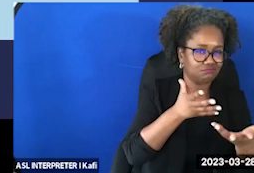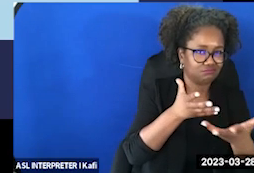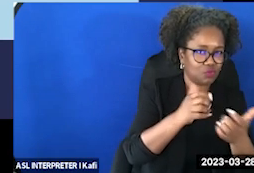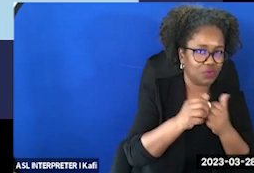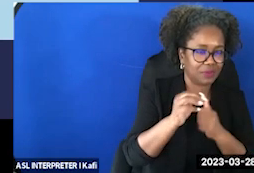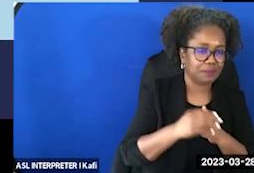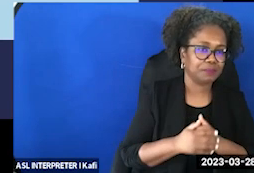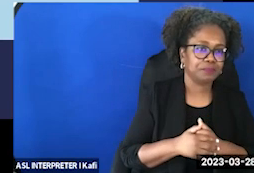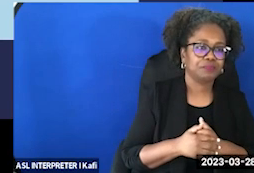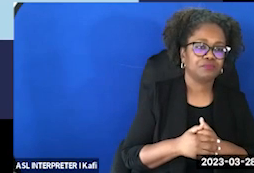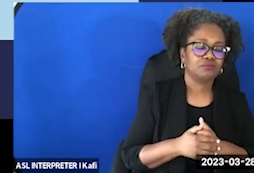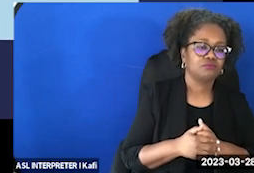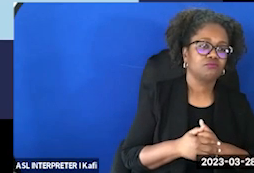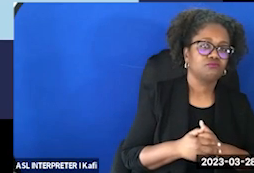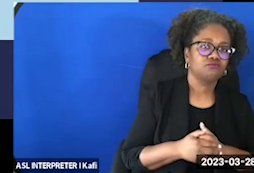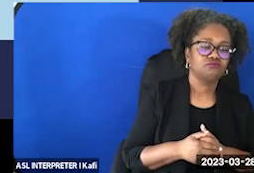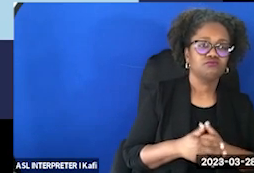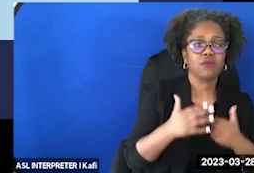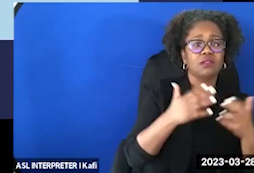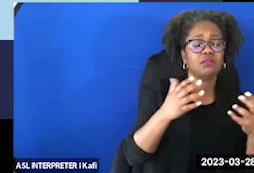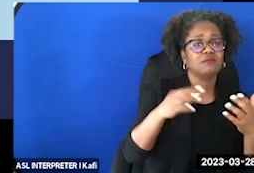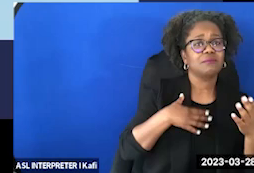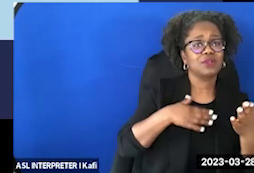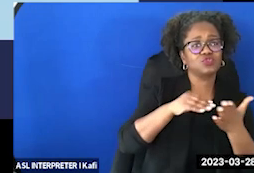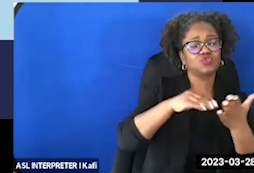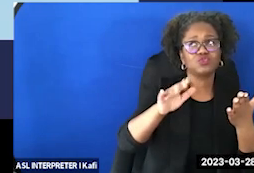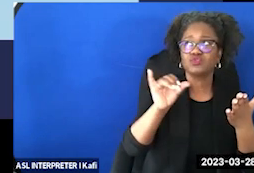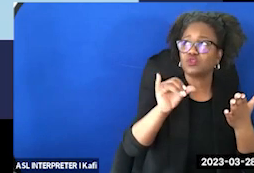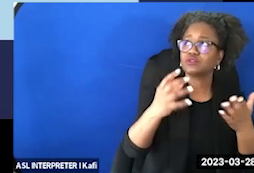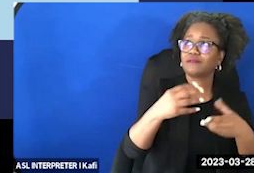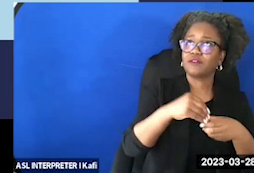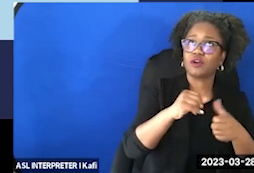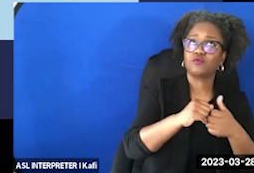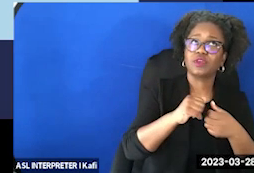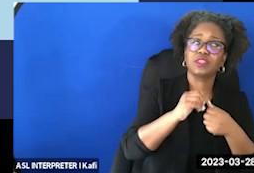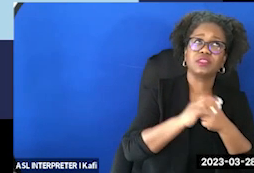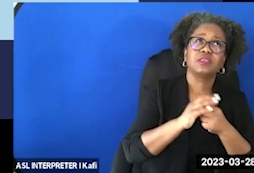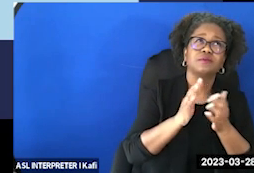Debbie Stine, Science & Technology Policy Academy: Also, you get involved with kind of like my look. I try to think of the name of it, but it's it's climate something.